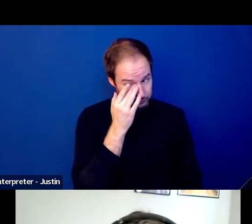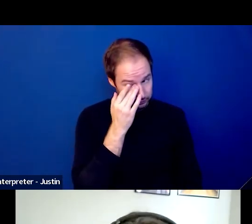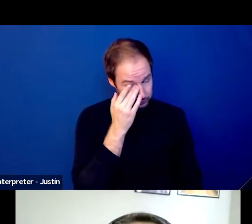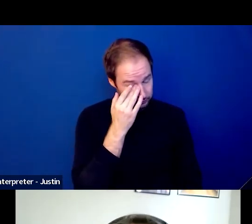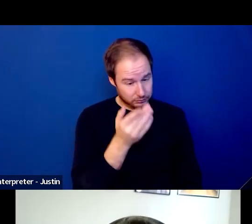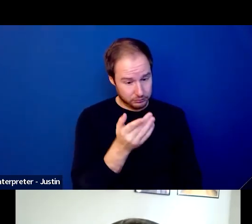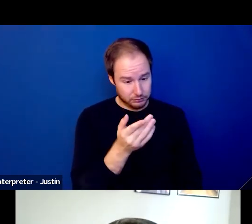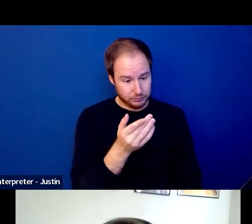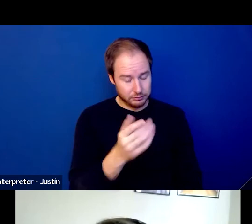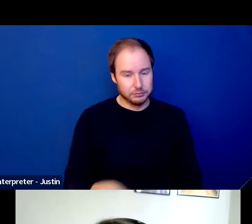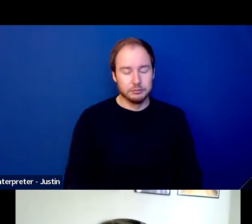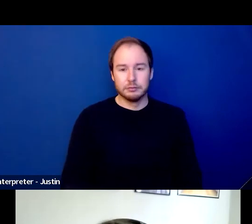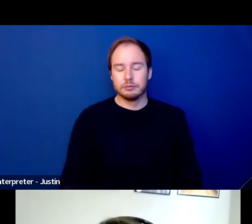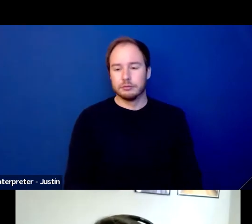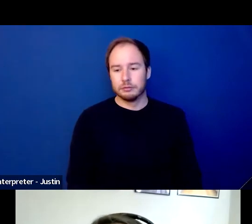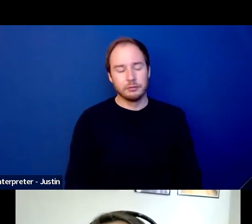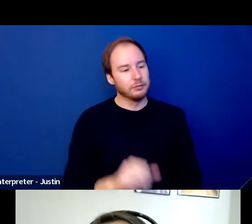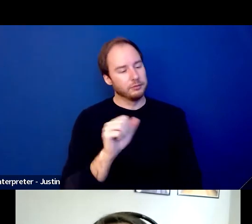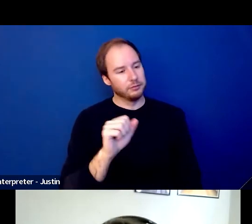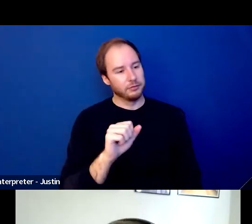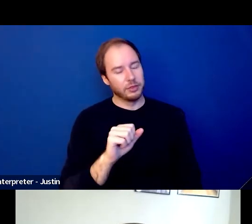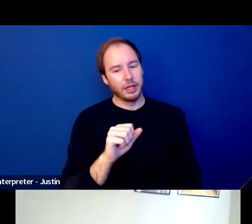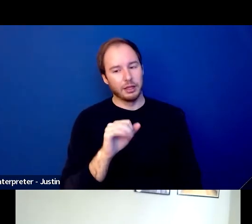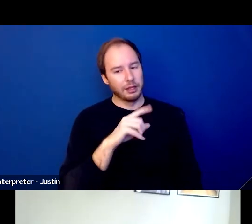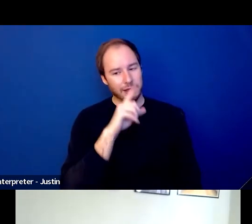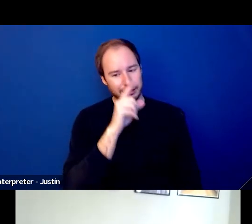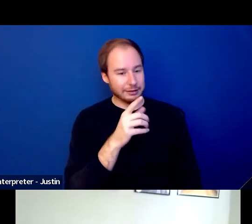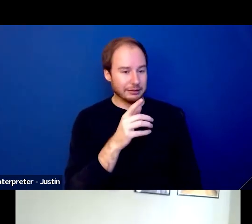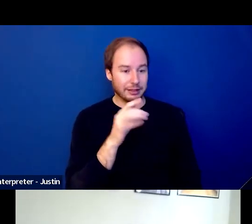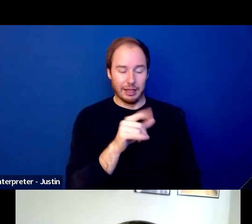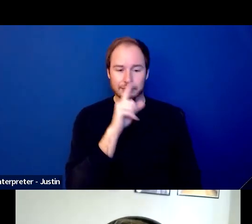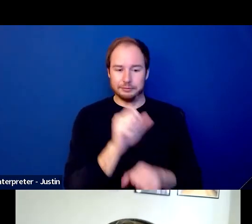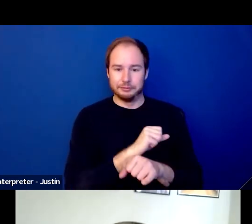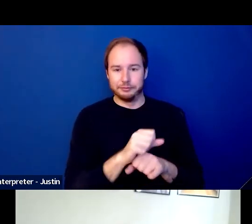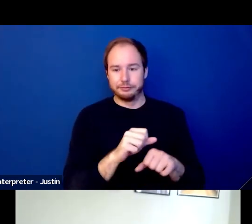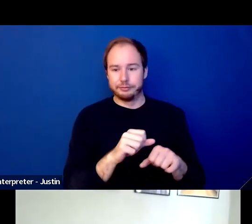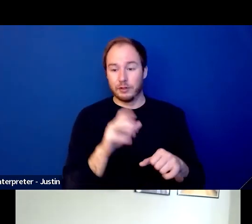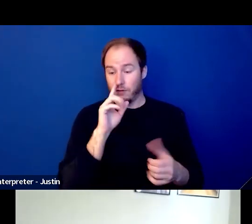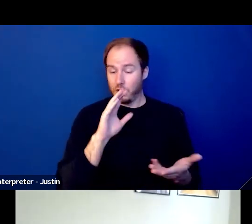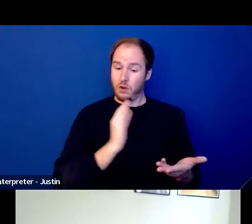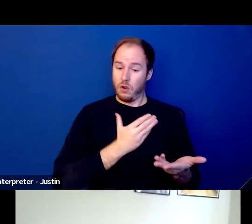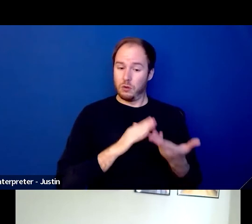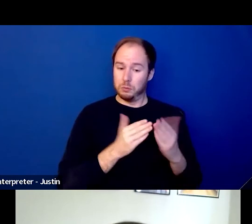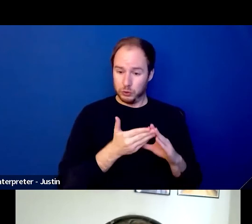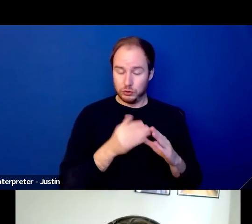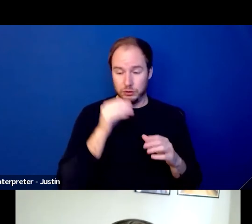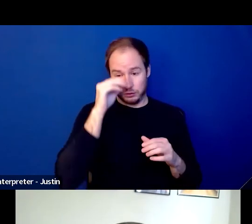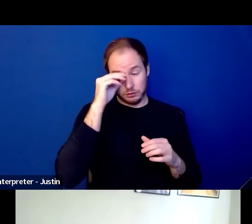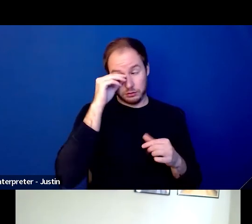Yeah, yeah, that's very real, at least in our community. I mean, I've been the Coordinated Entry Manager